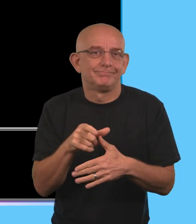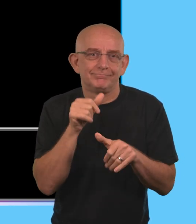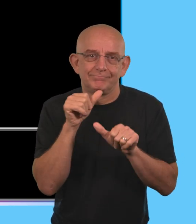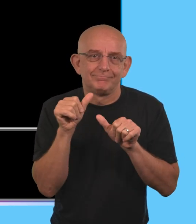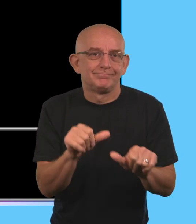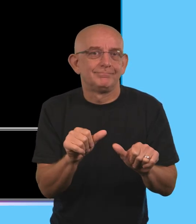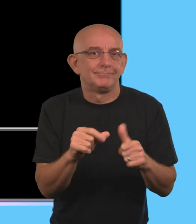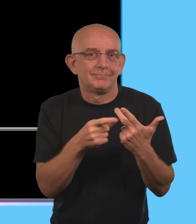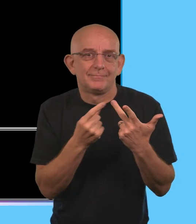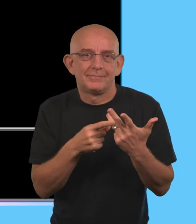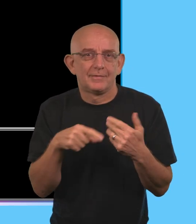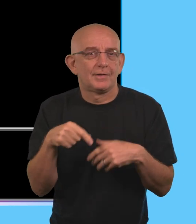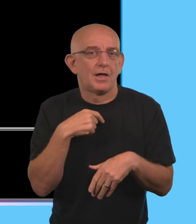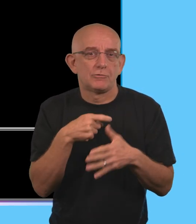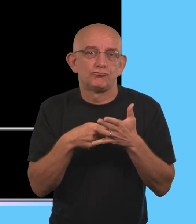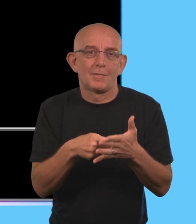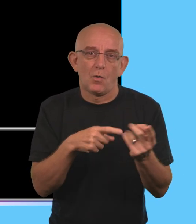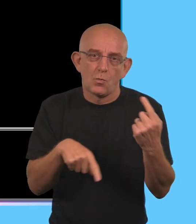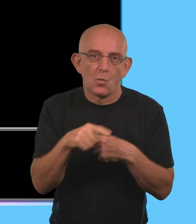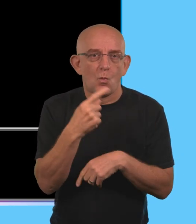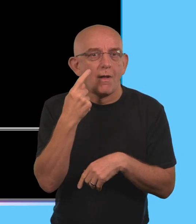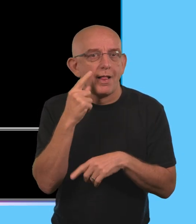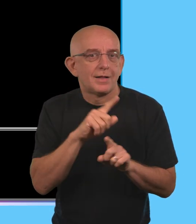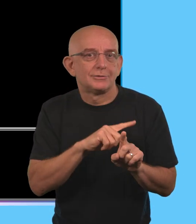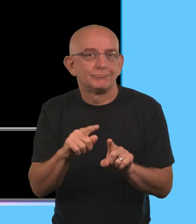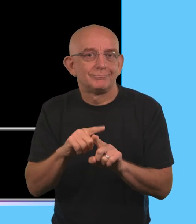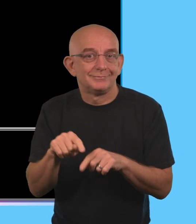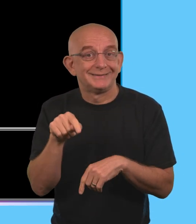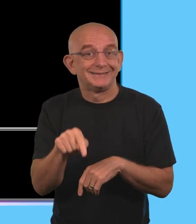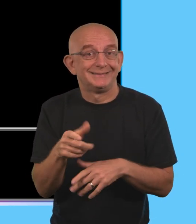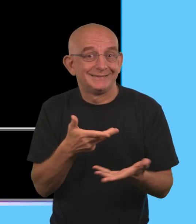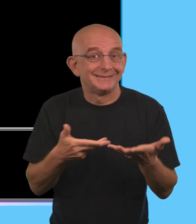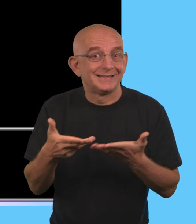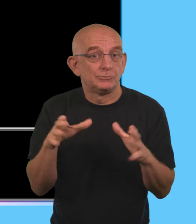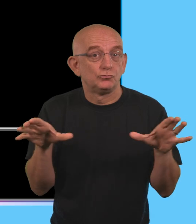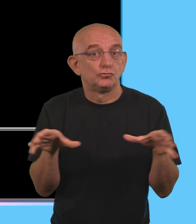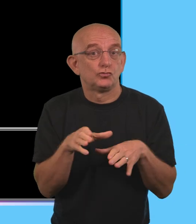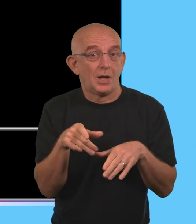it has been home to so many truly fantastic games that I highly recommend people check out.